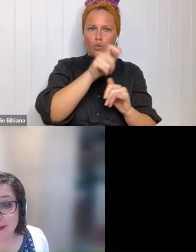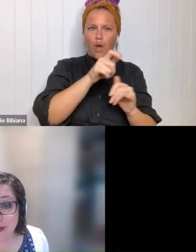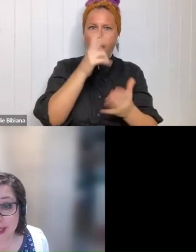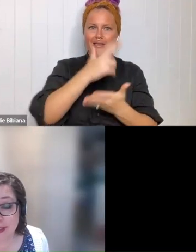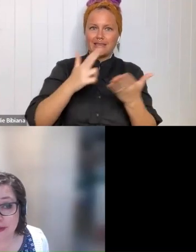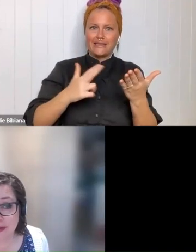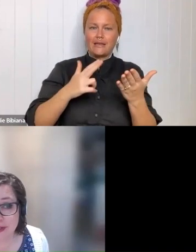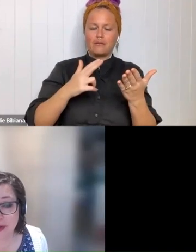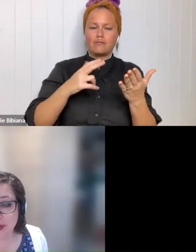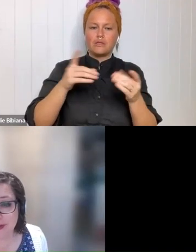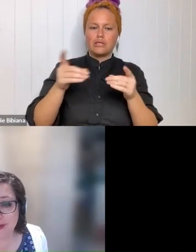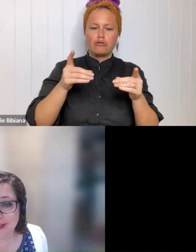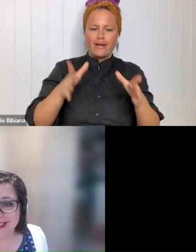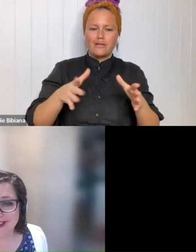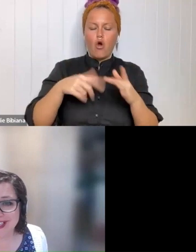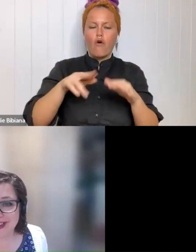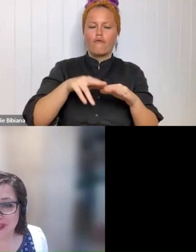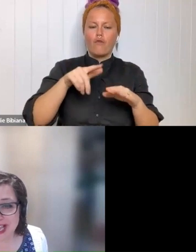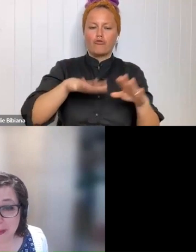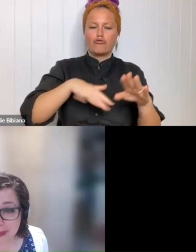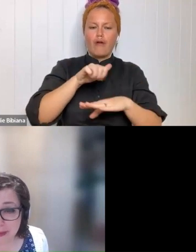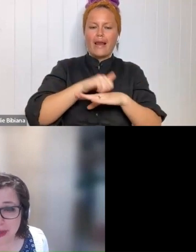Director of the Australian Theatre for Young People or